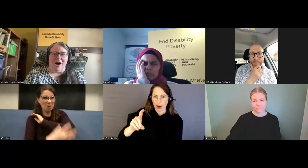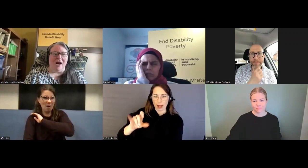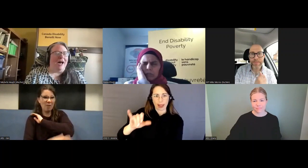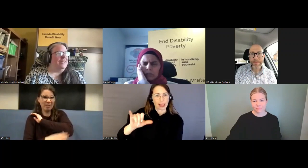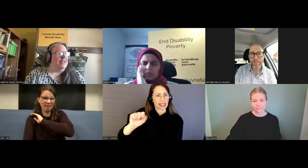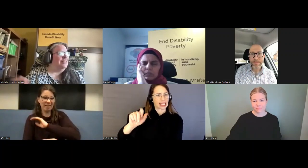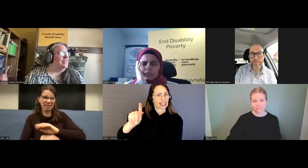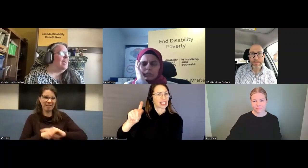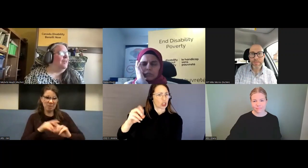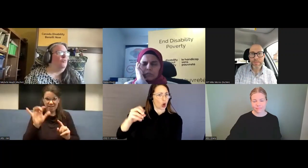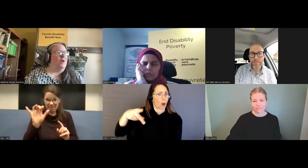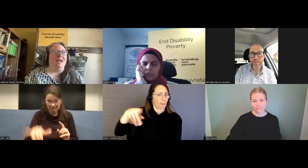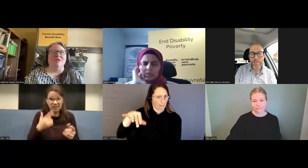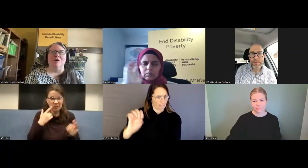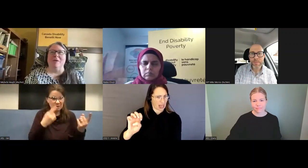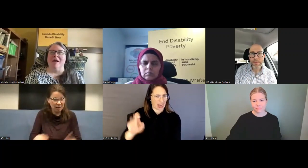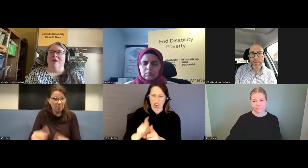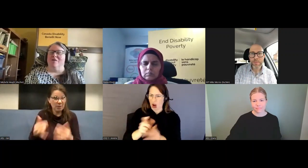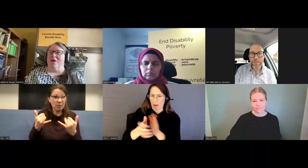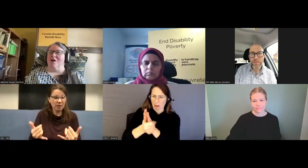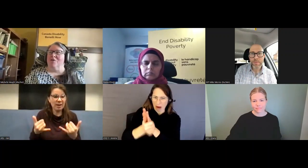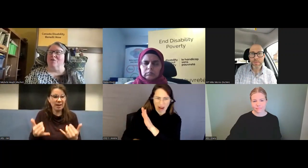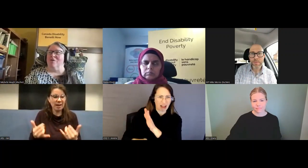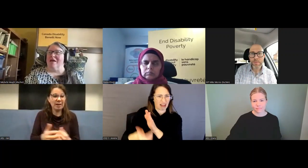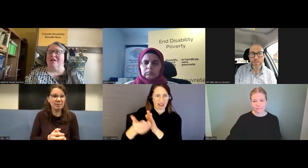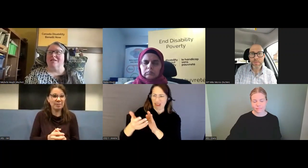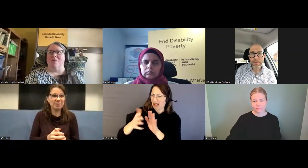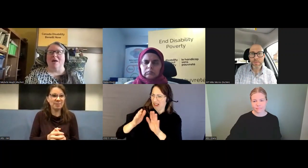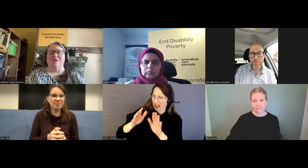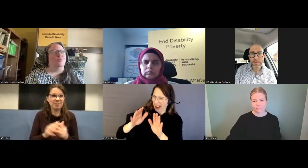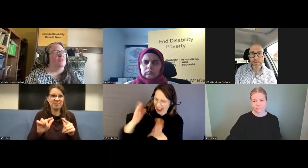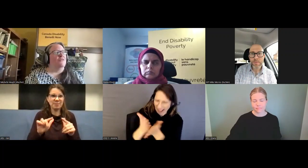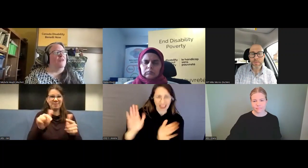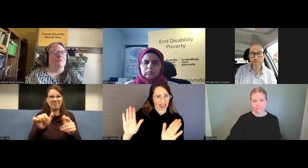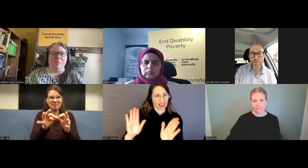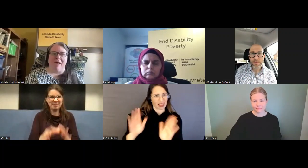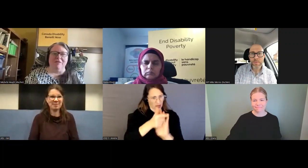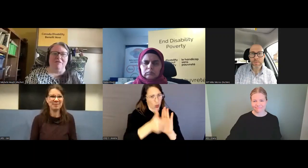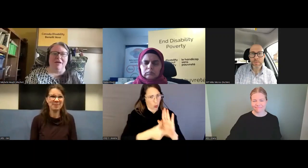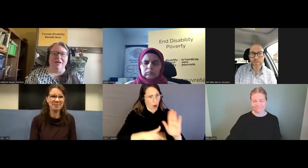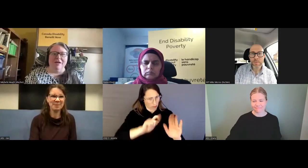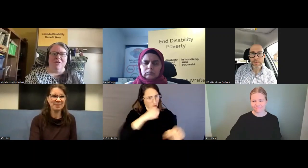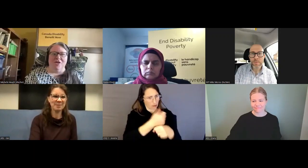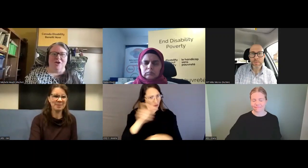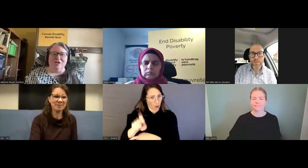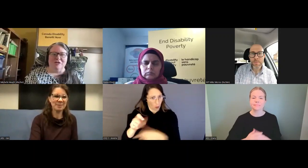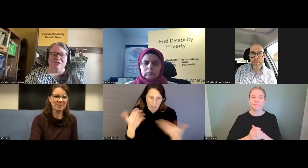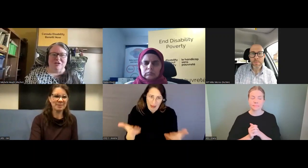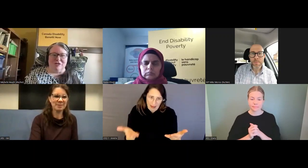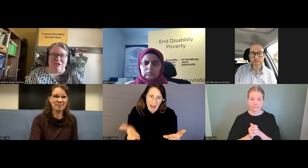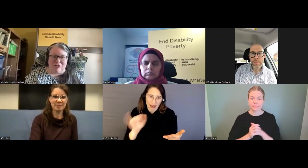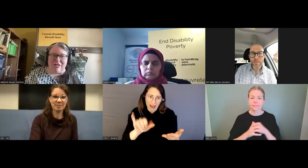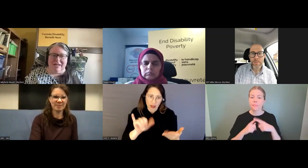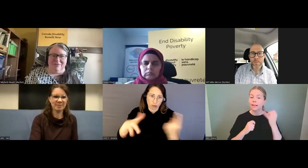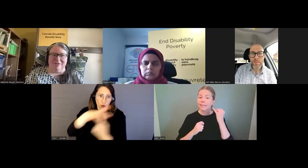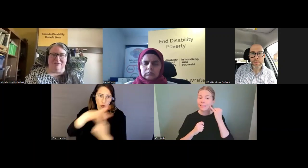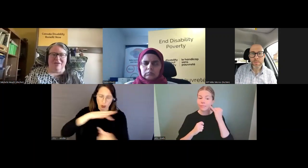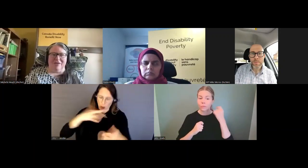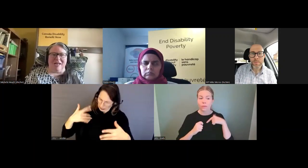AS I SAY, IF WE GO THROUGH THIS AND END UP WITH A FEDERAL BENEFIT THAT DOESN'T LIFT DISABLED